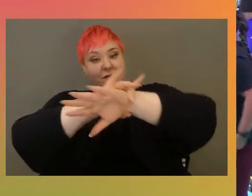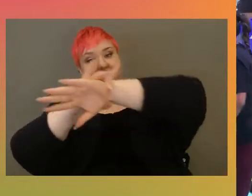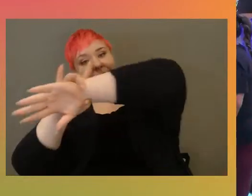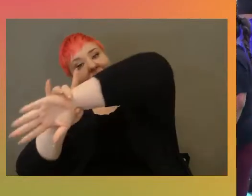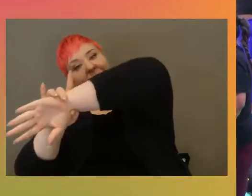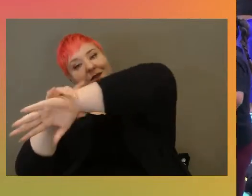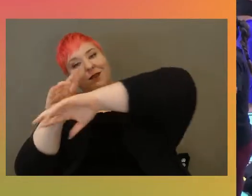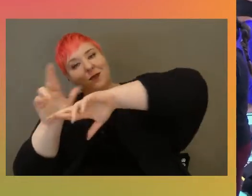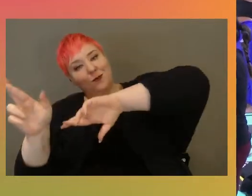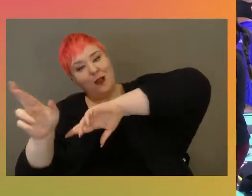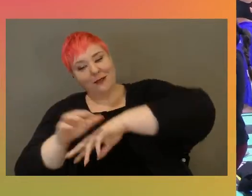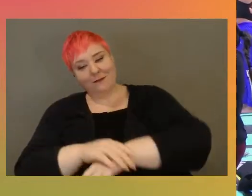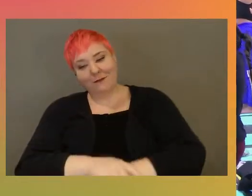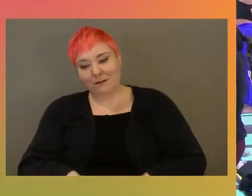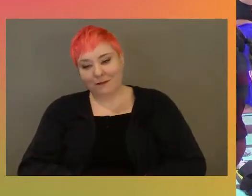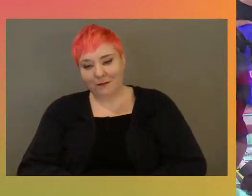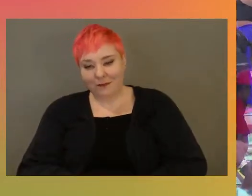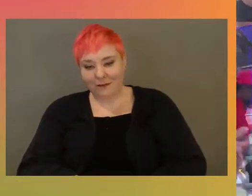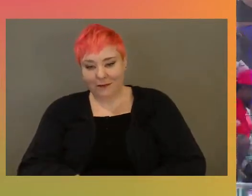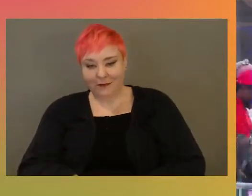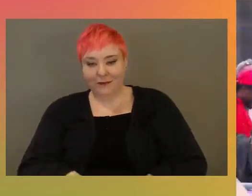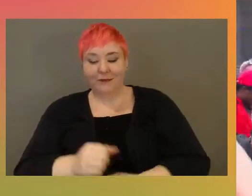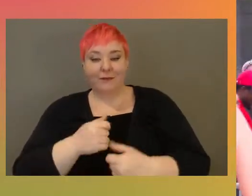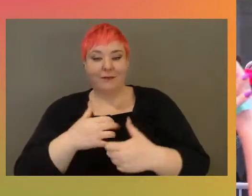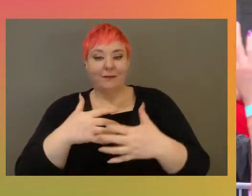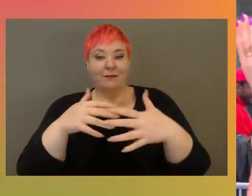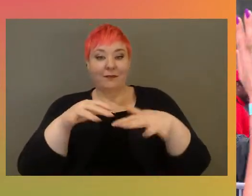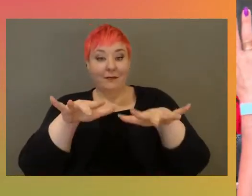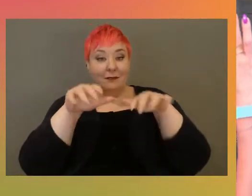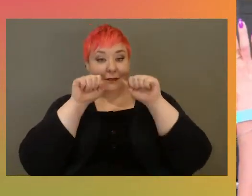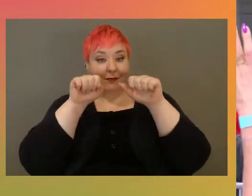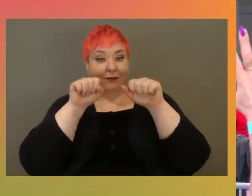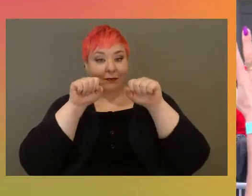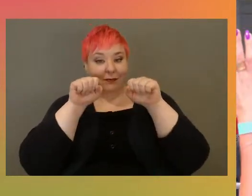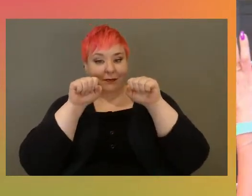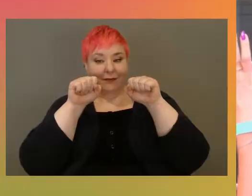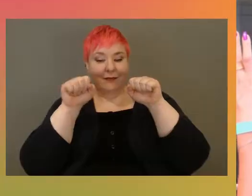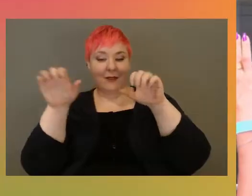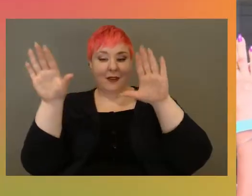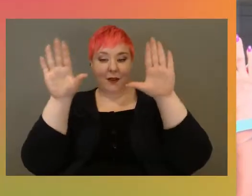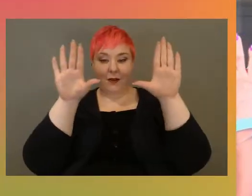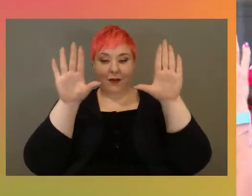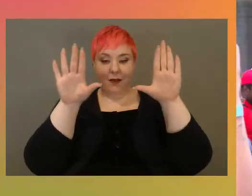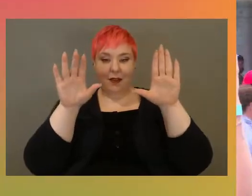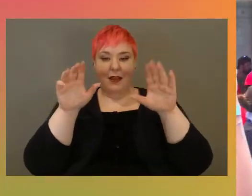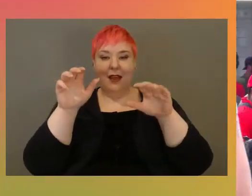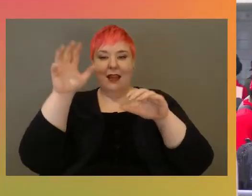AND COME BACK UP. GRAB YOUR LEFT WRIST AND BEND